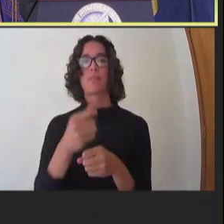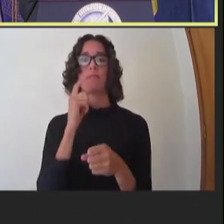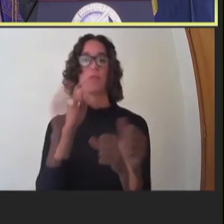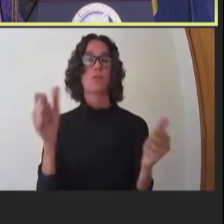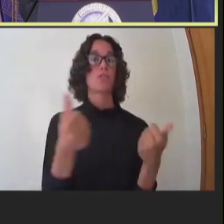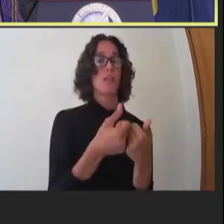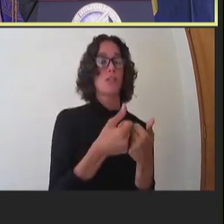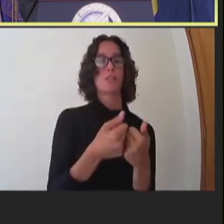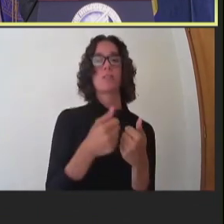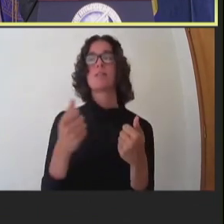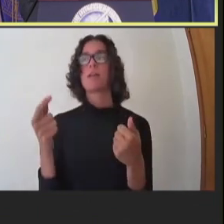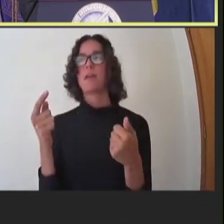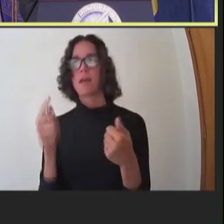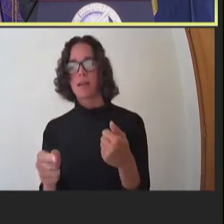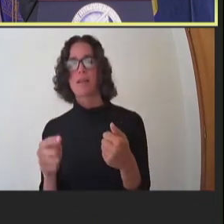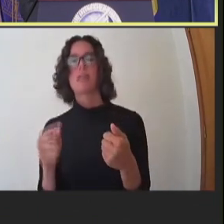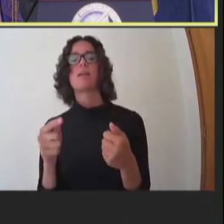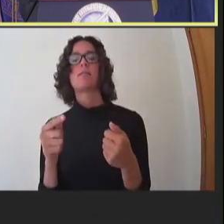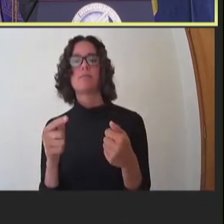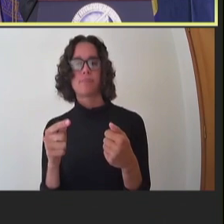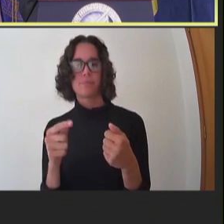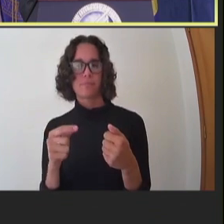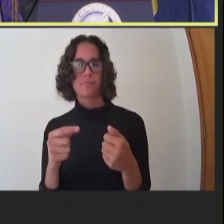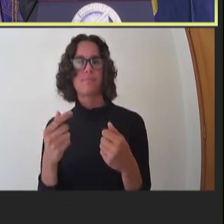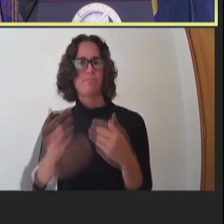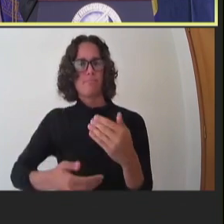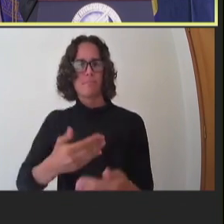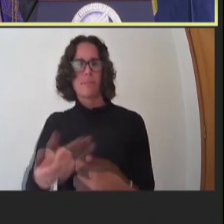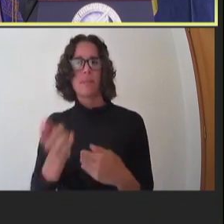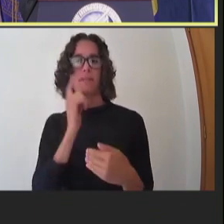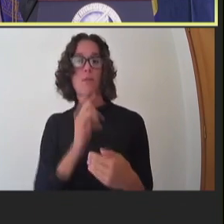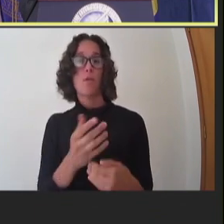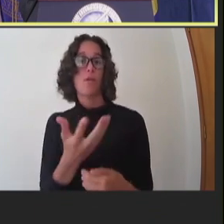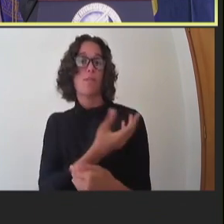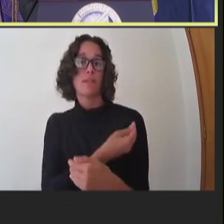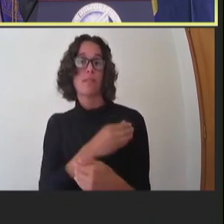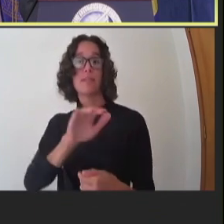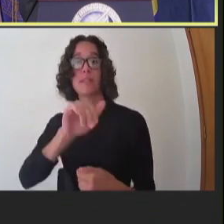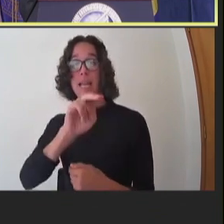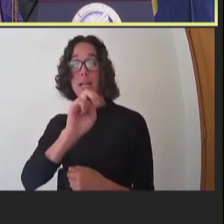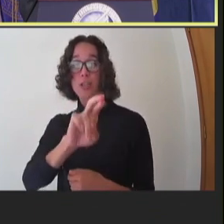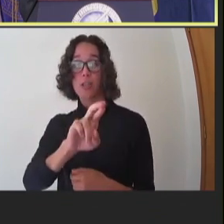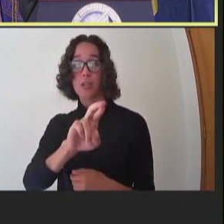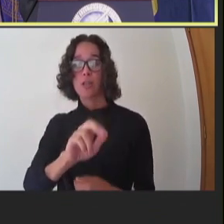prevent recurrence, to treat cancer, and to prevent and interrupt cancers.